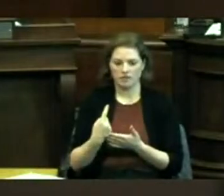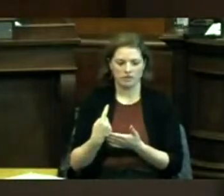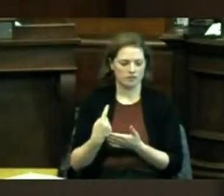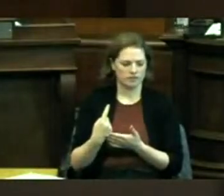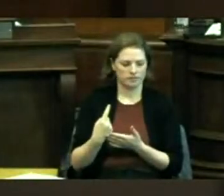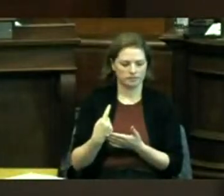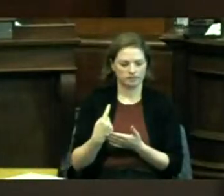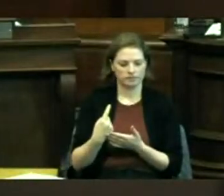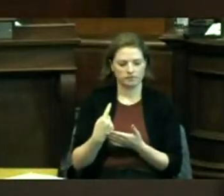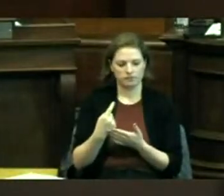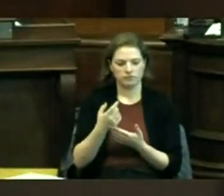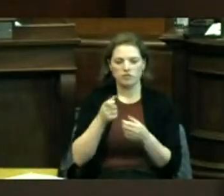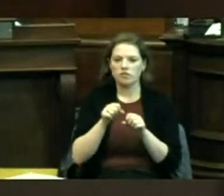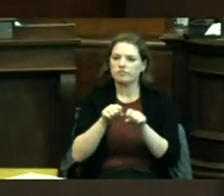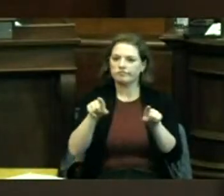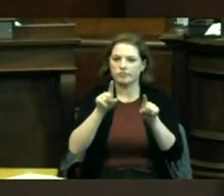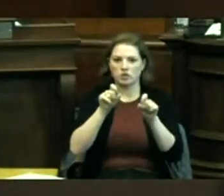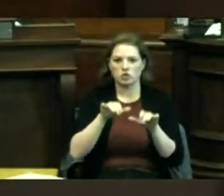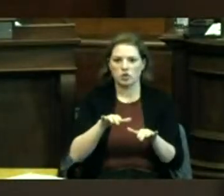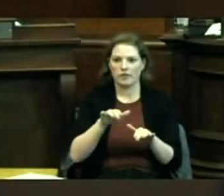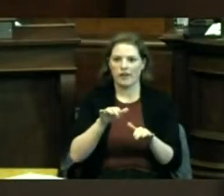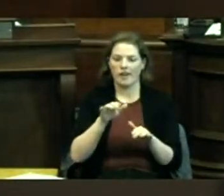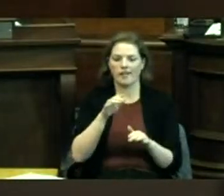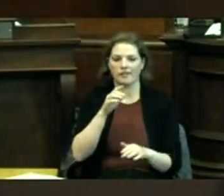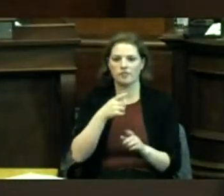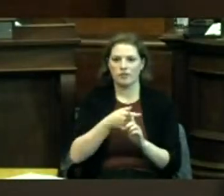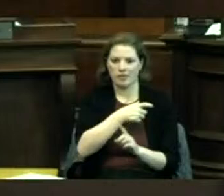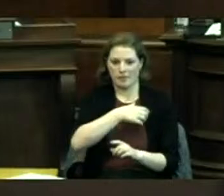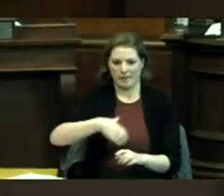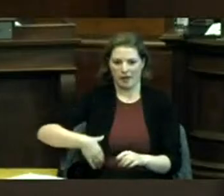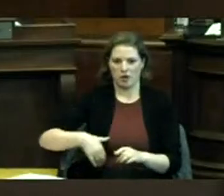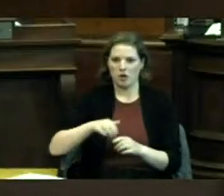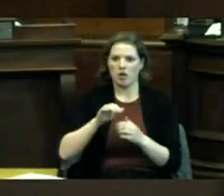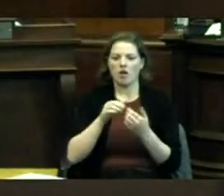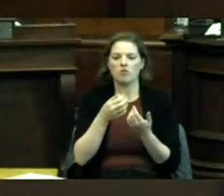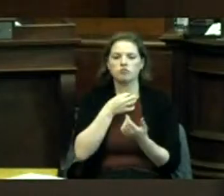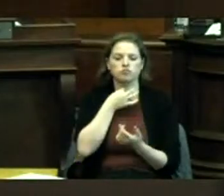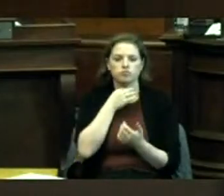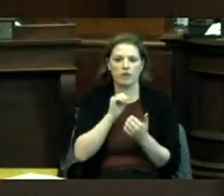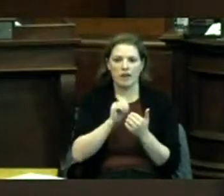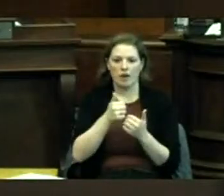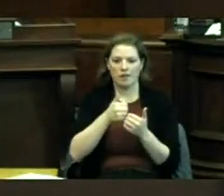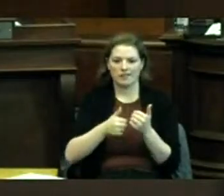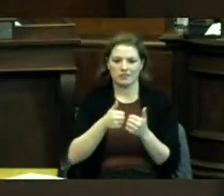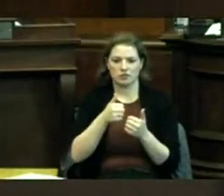Council Chambers. Finally, this week, I rolled out to the